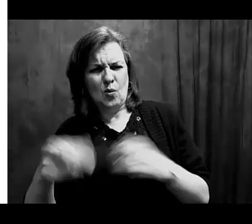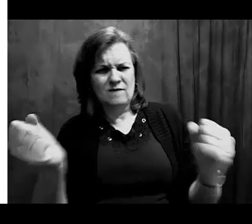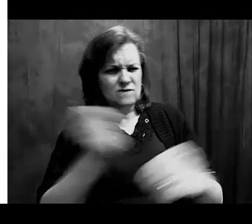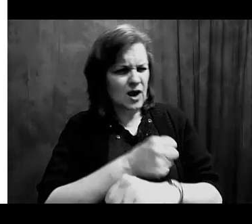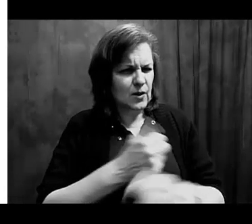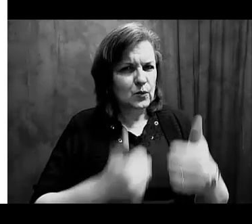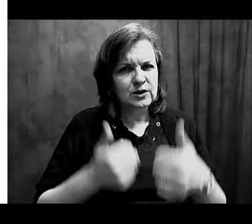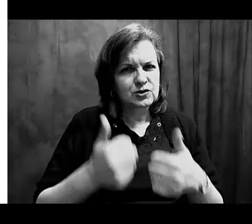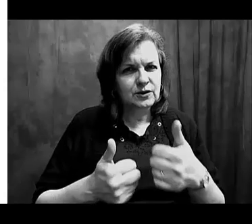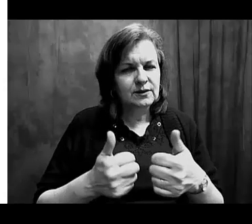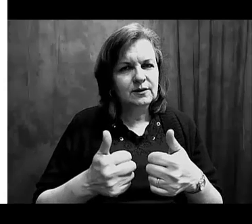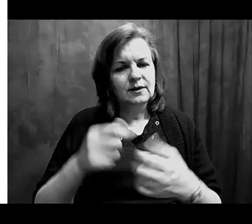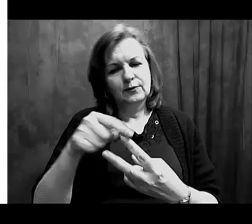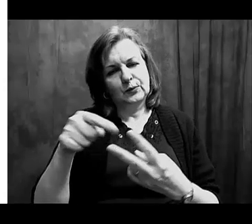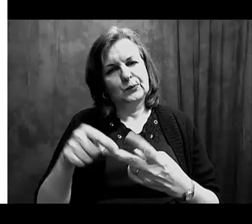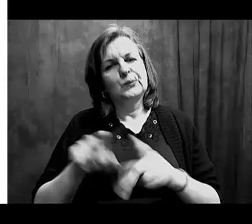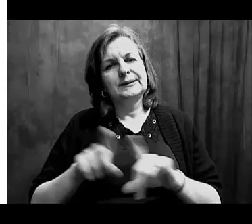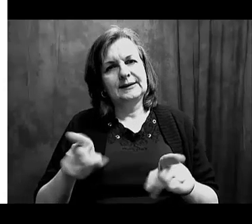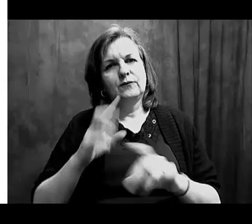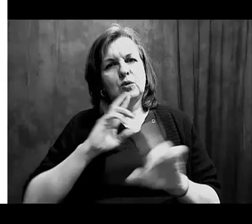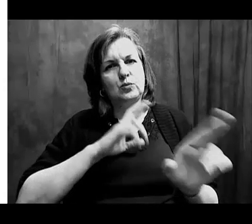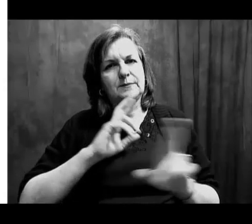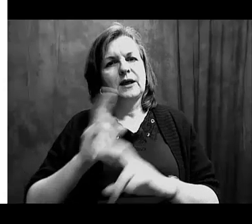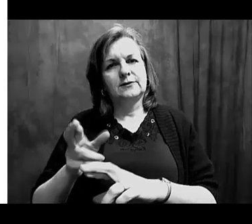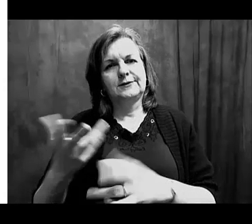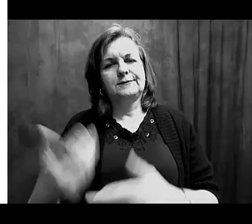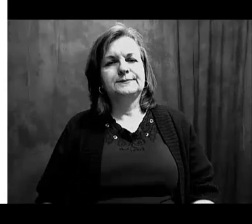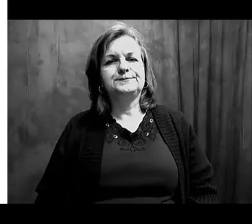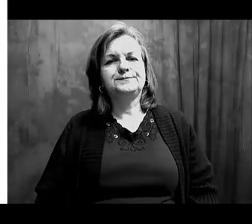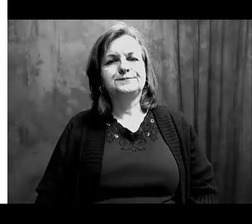very different responses for your body to do that!